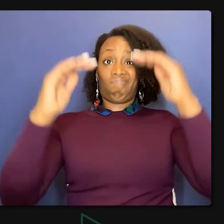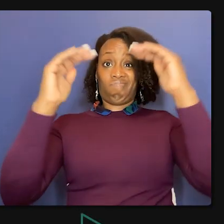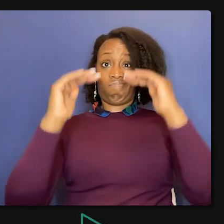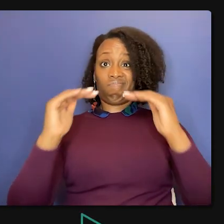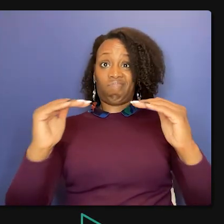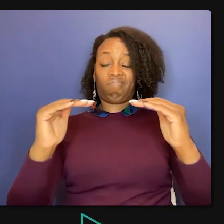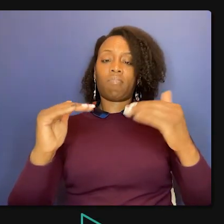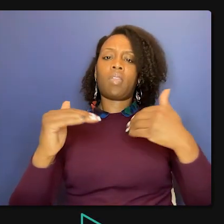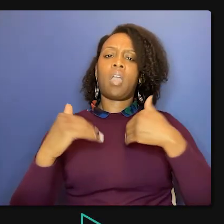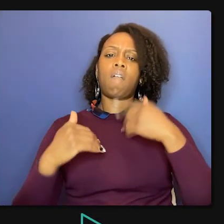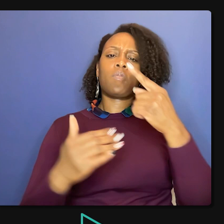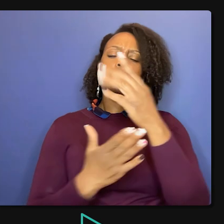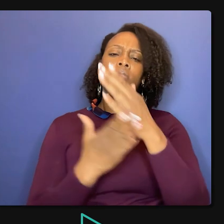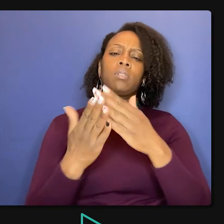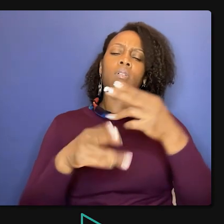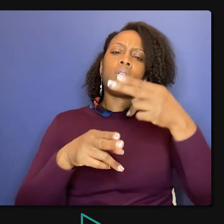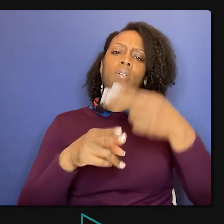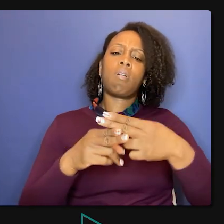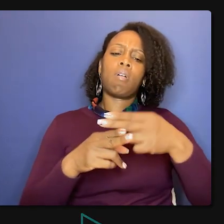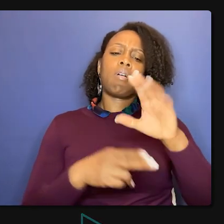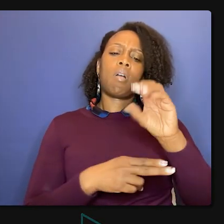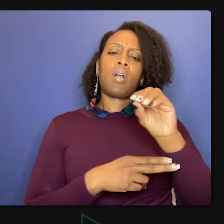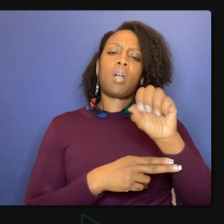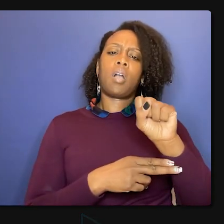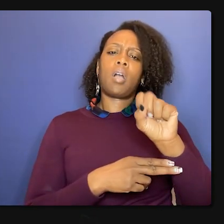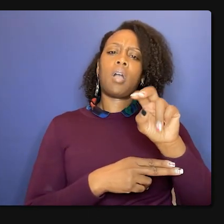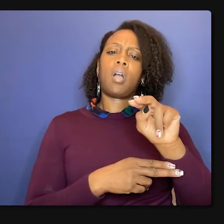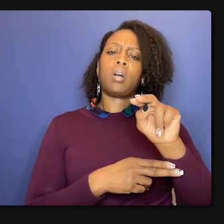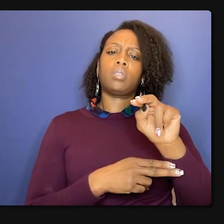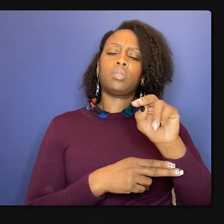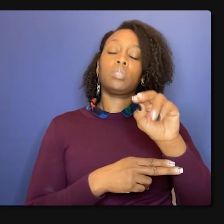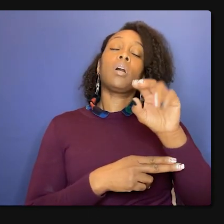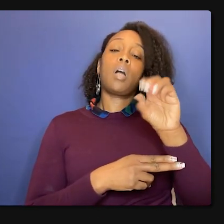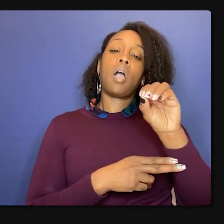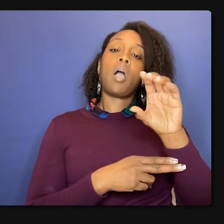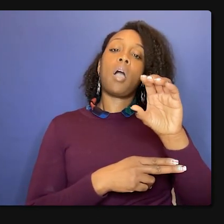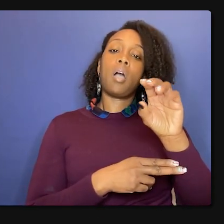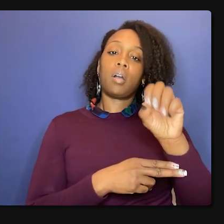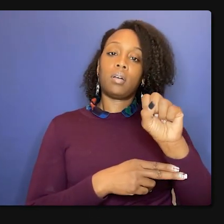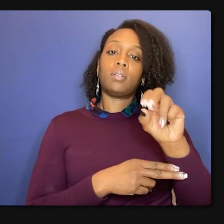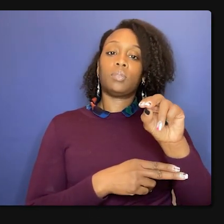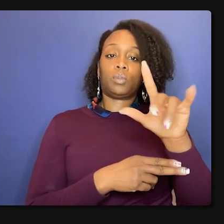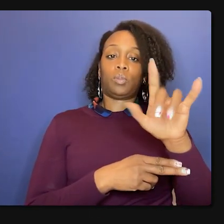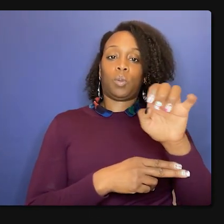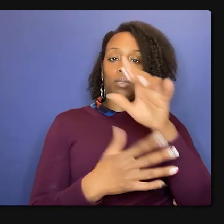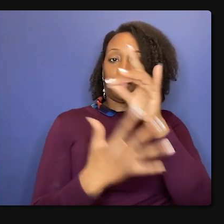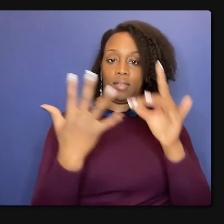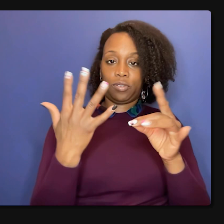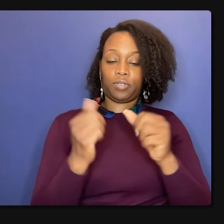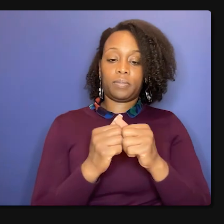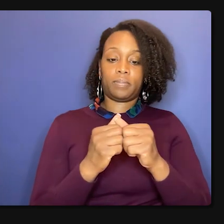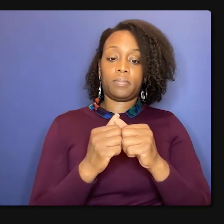Below that, we have a section called the Console Selector. At the bottom half of that Console Selector,